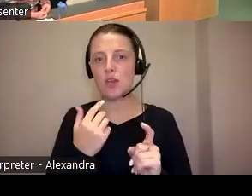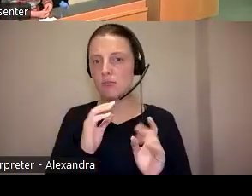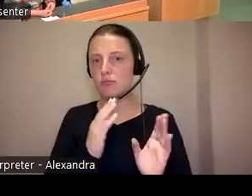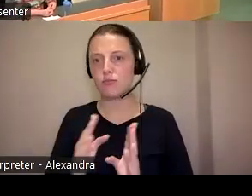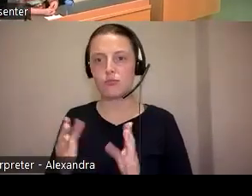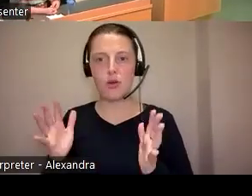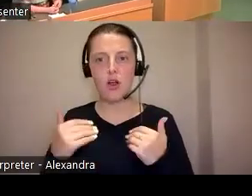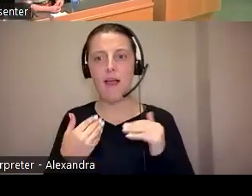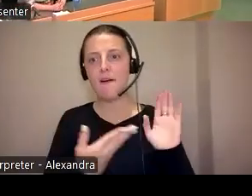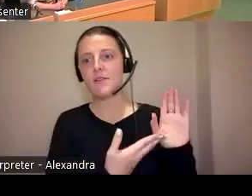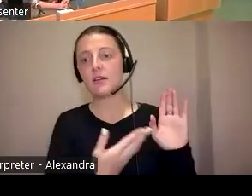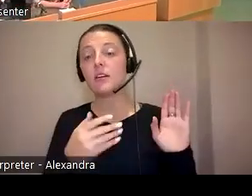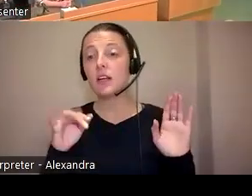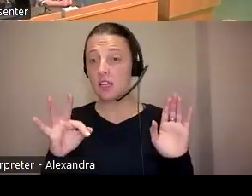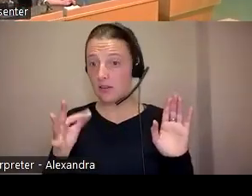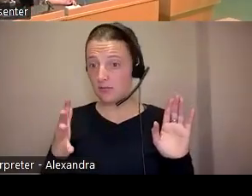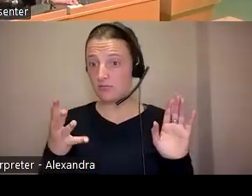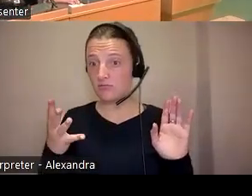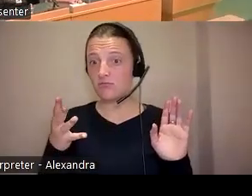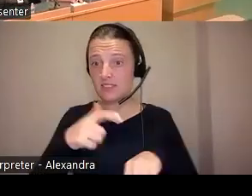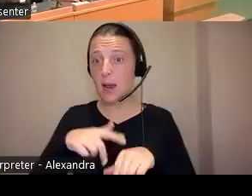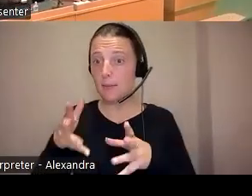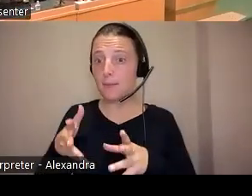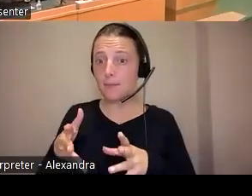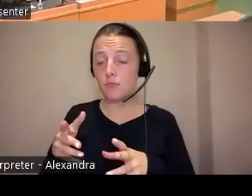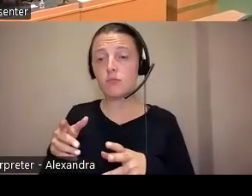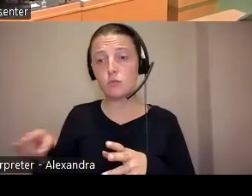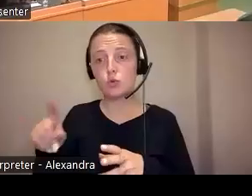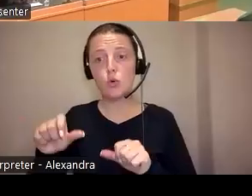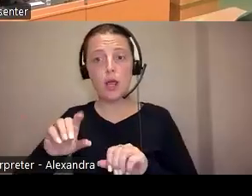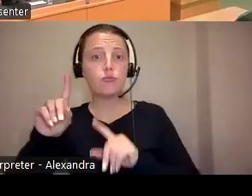it up for questions that you may have. Um so the first question is what is unique about